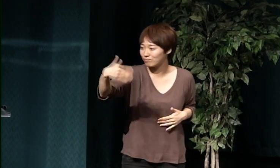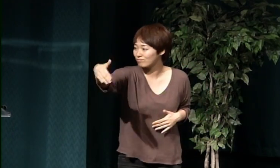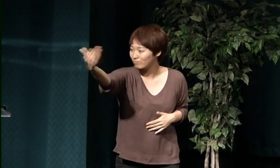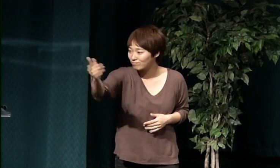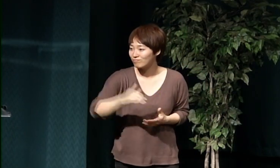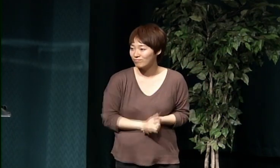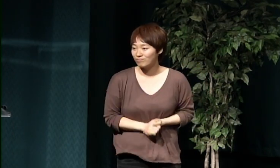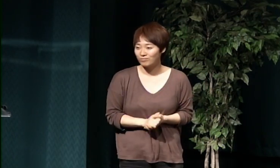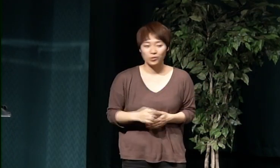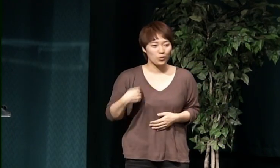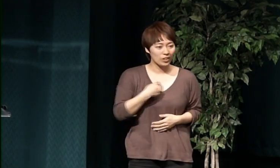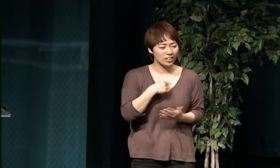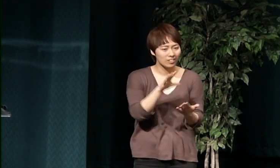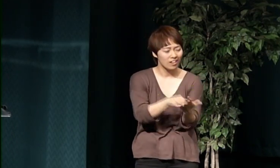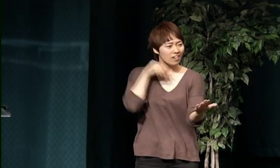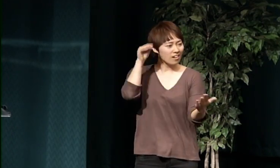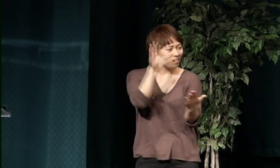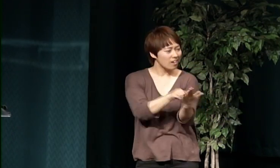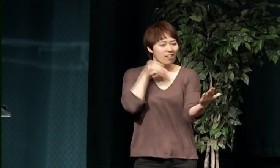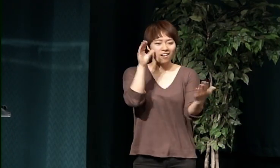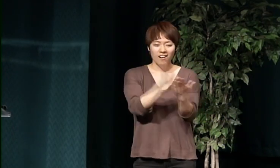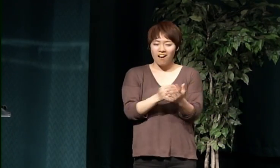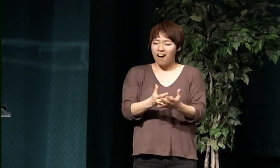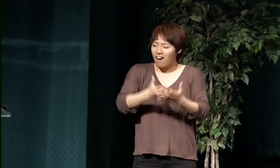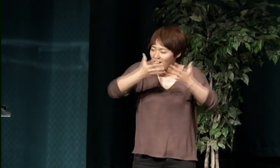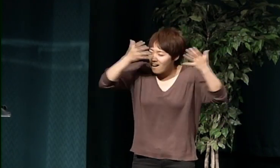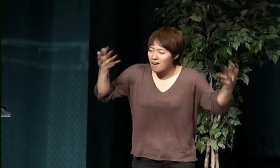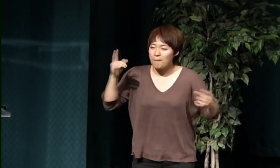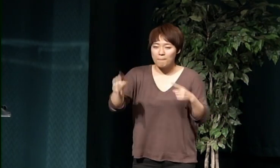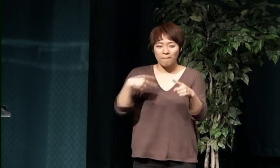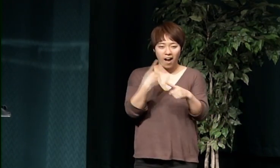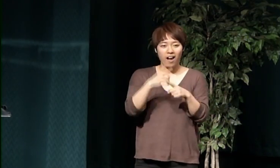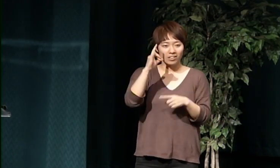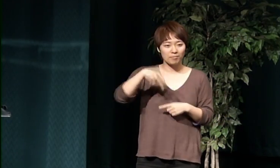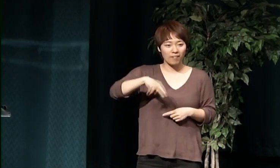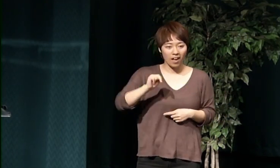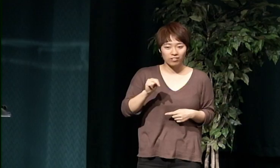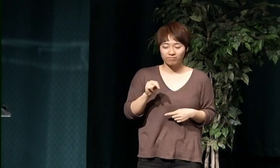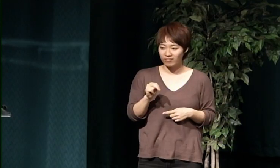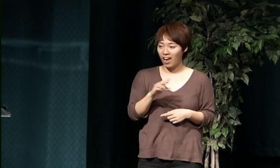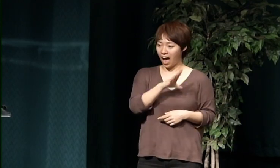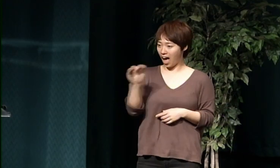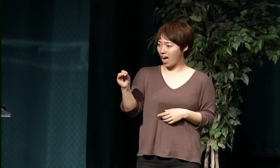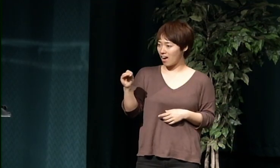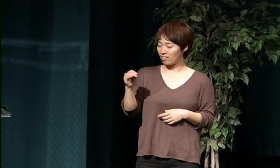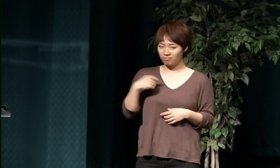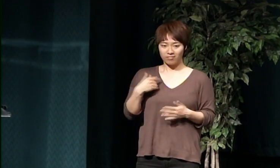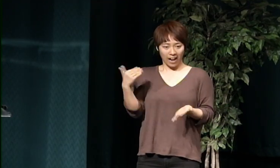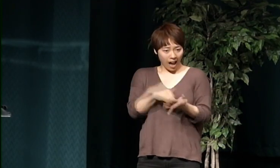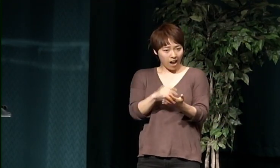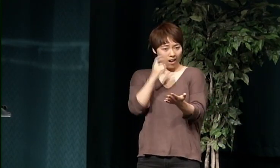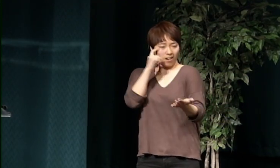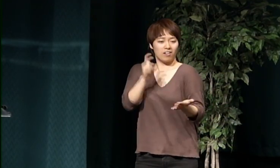to celebrate D.P.N. and through all of these events we've learned a great deal about what transpired